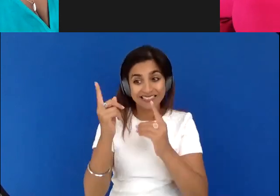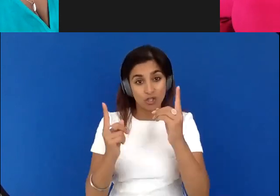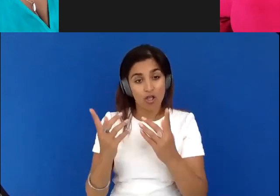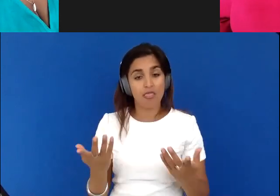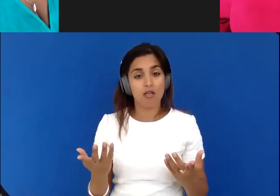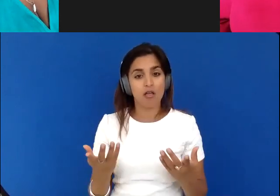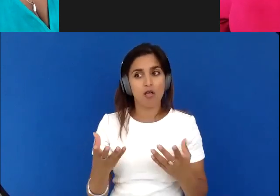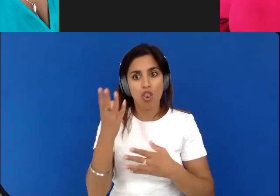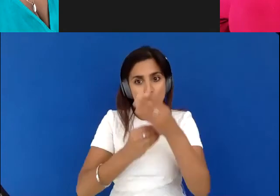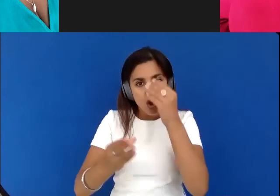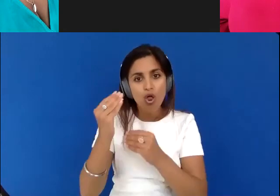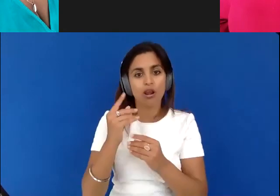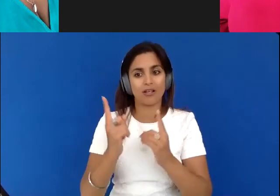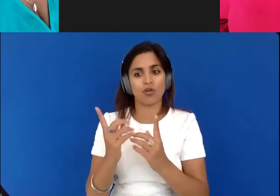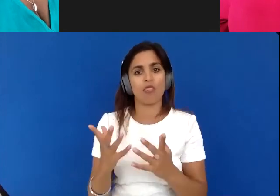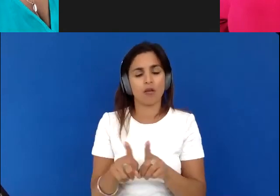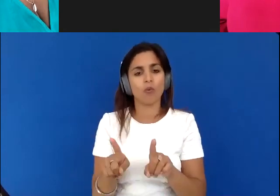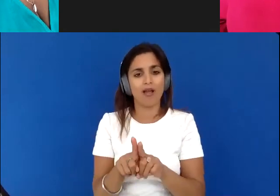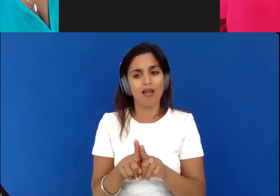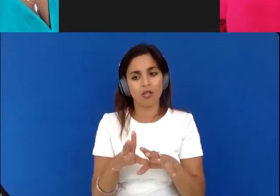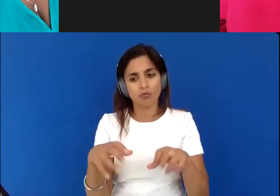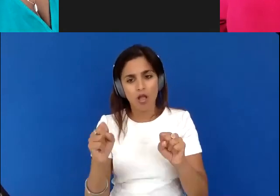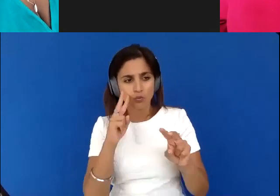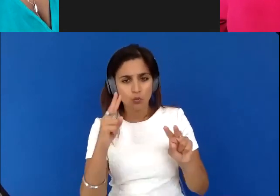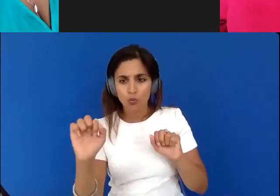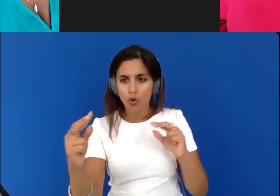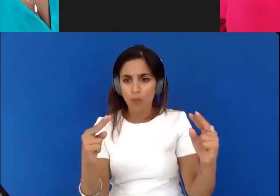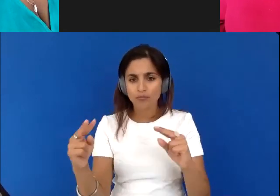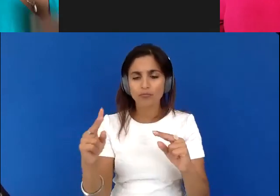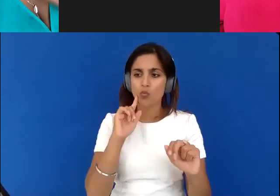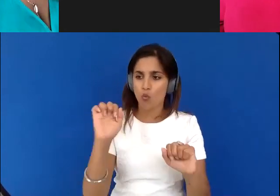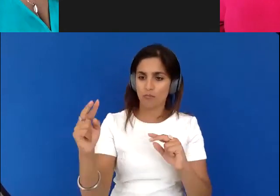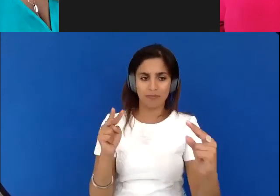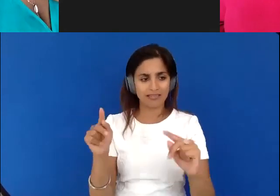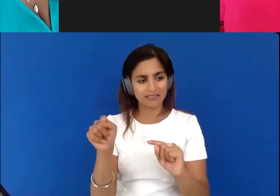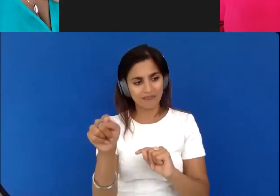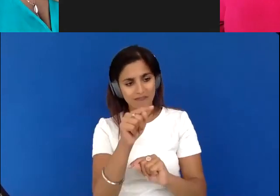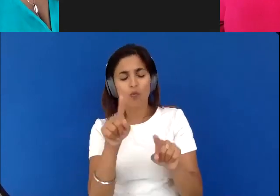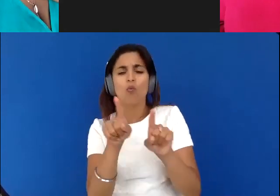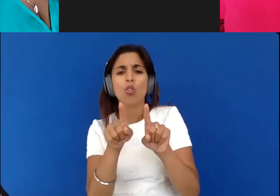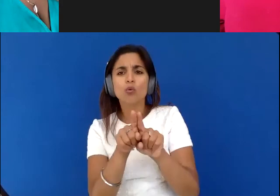to accommodate those perspectives and also putting ourselves in standing in